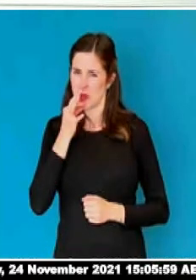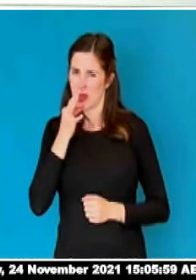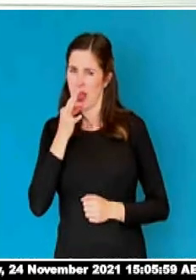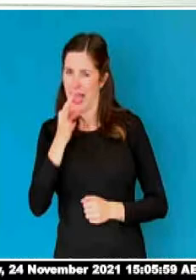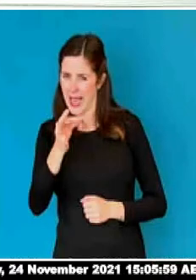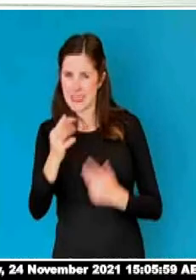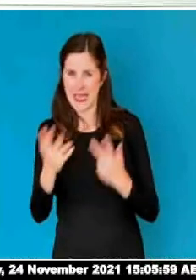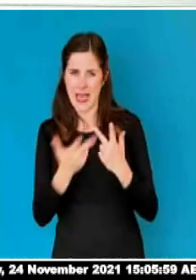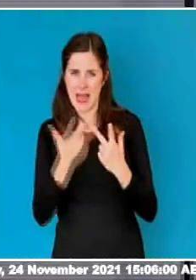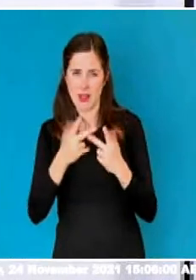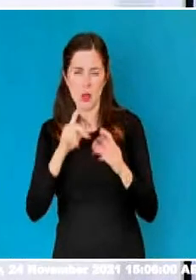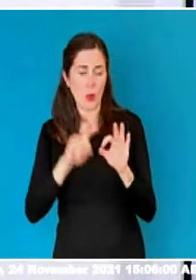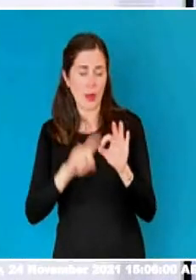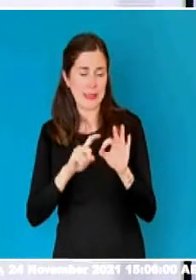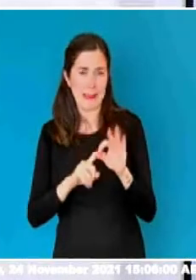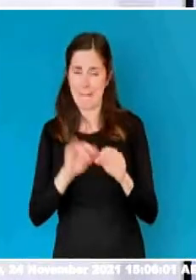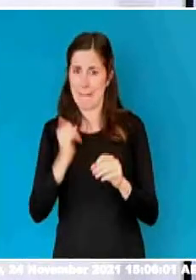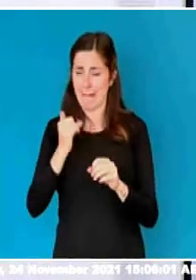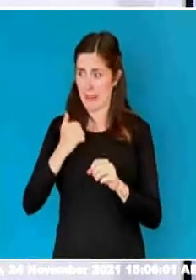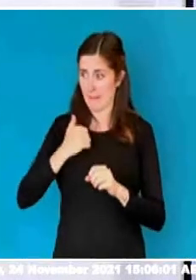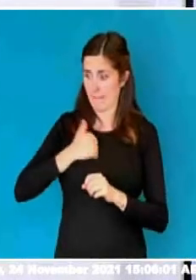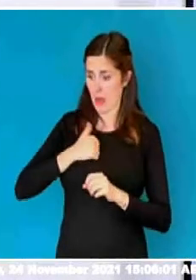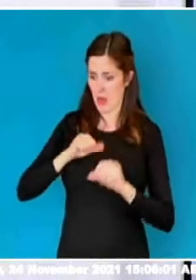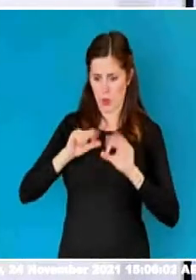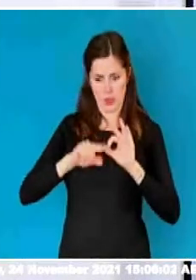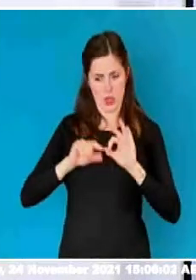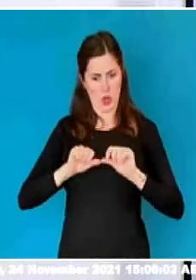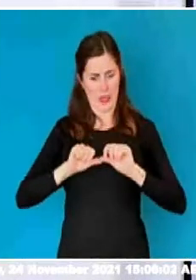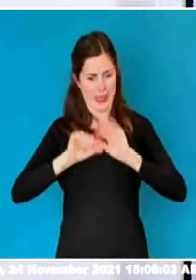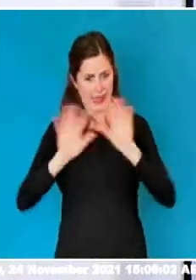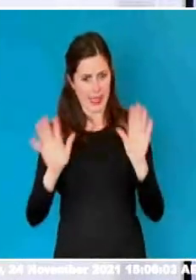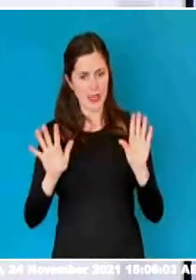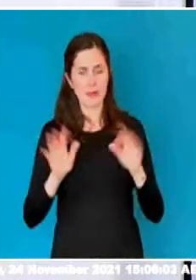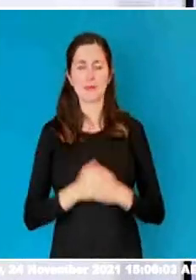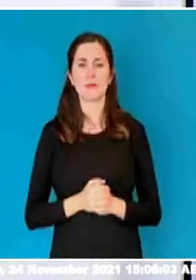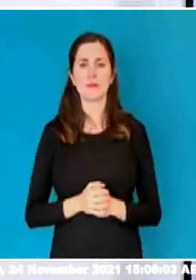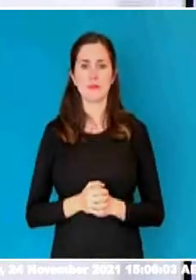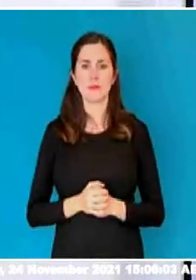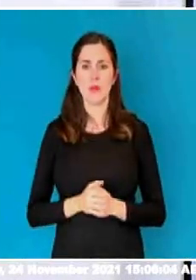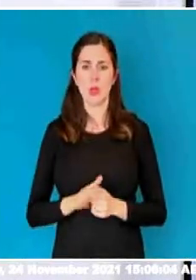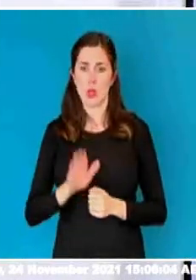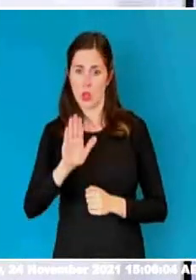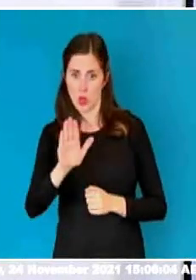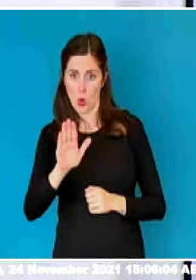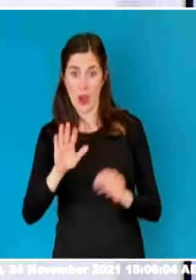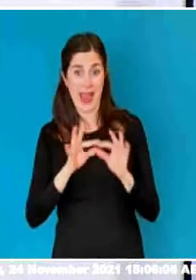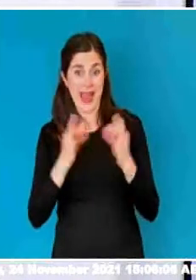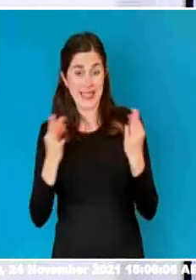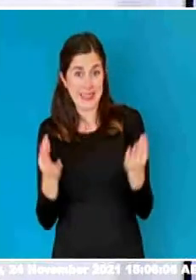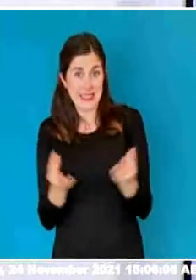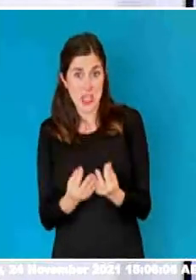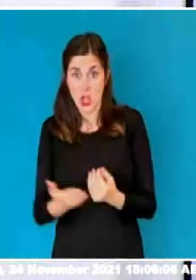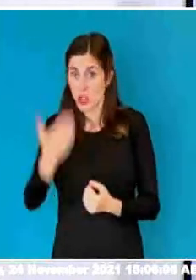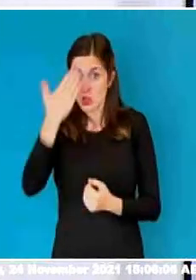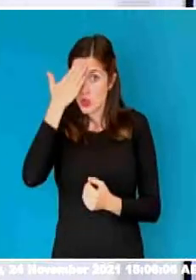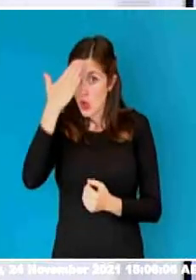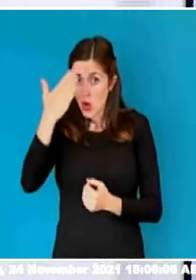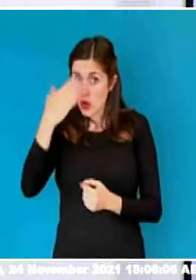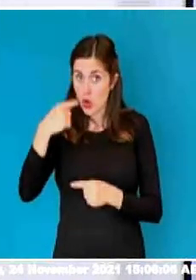question was opaque --- the agency is not aware of any formal research on these issues?